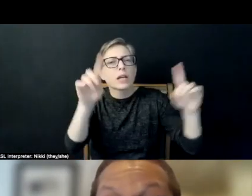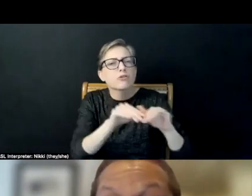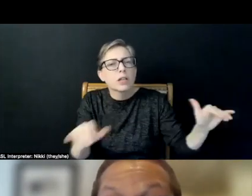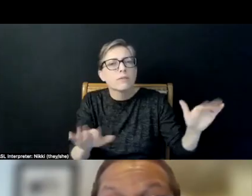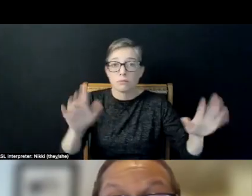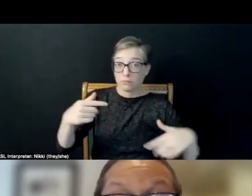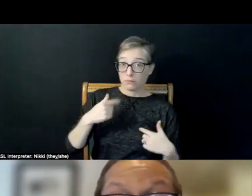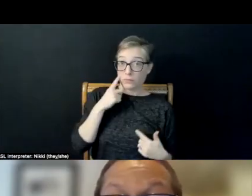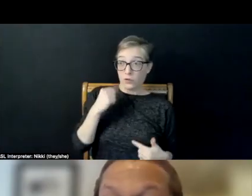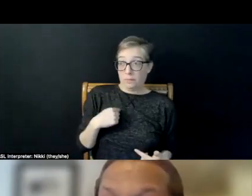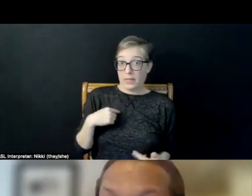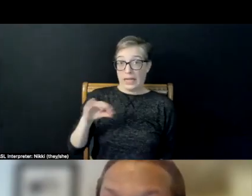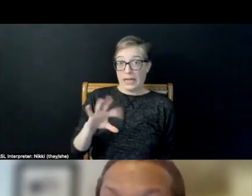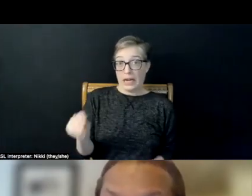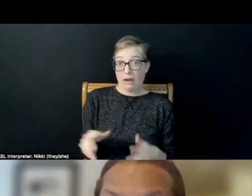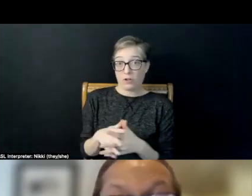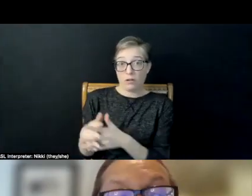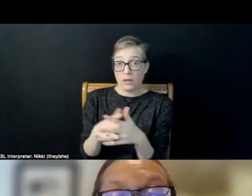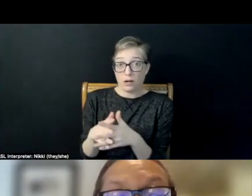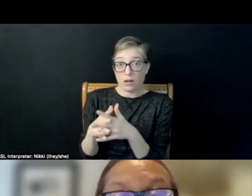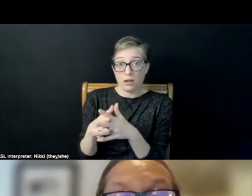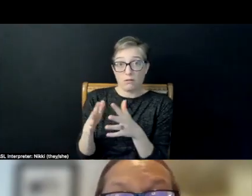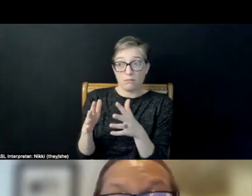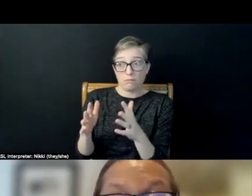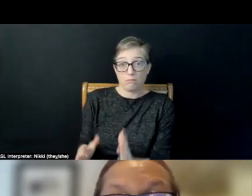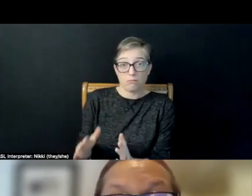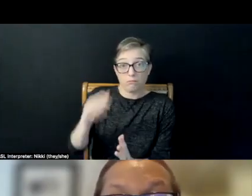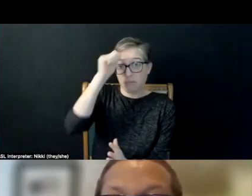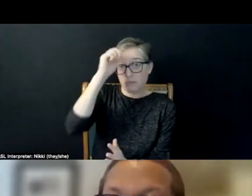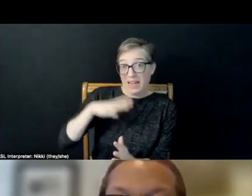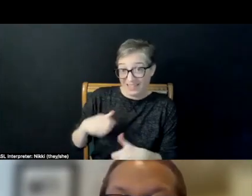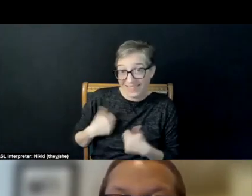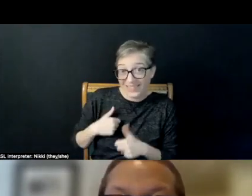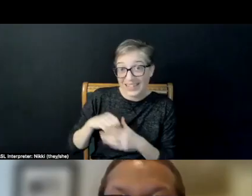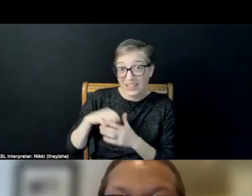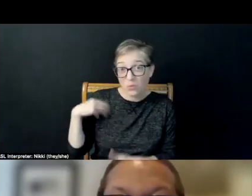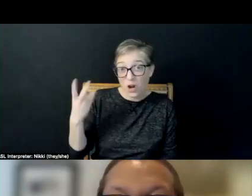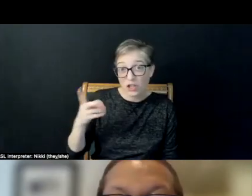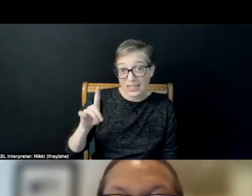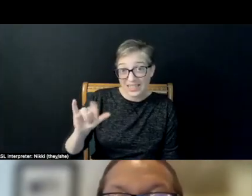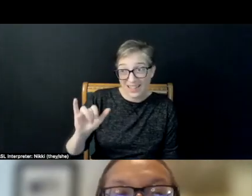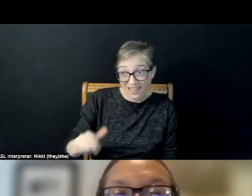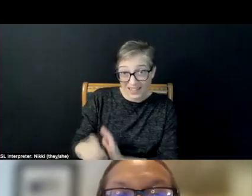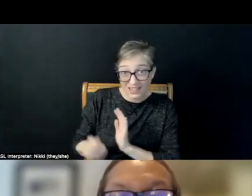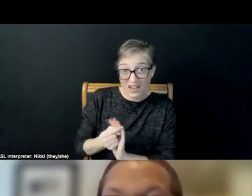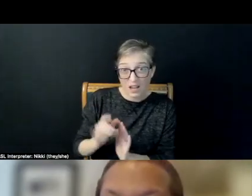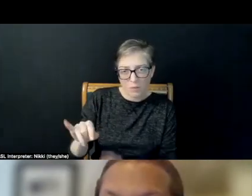who's living in Washington DC at the time was very insulting. Don't assume anything about me and